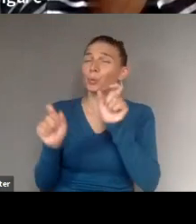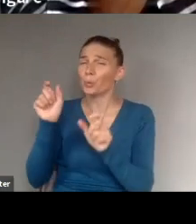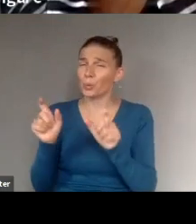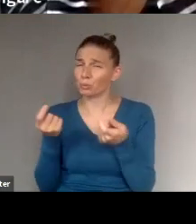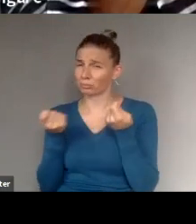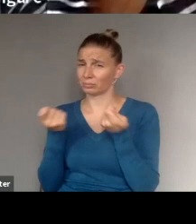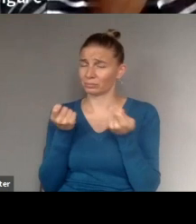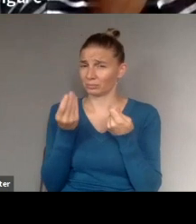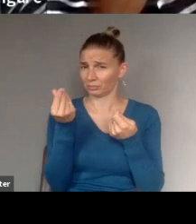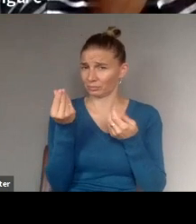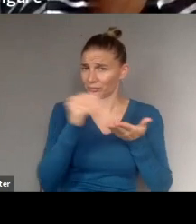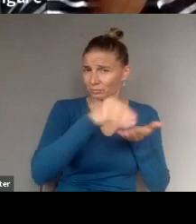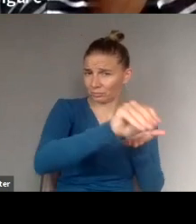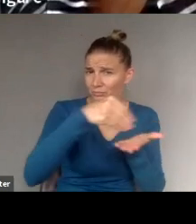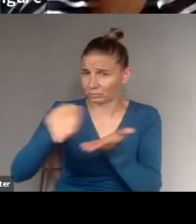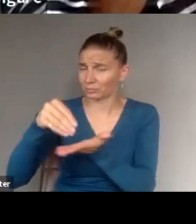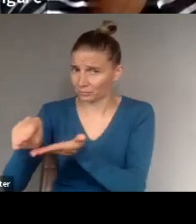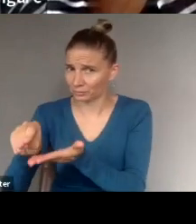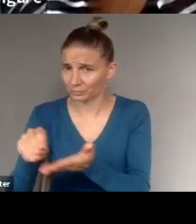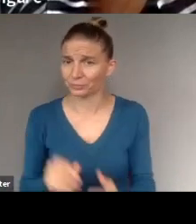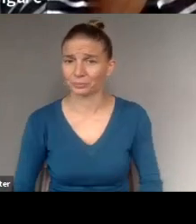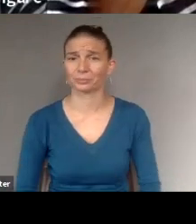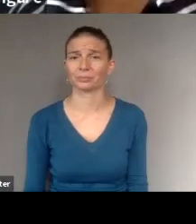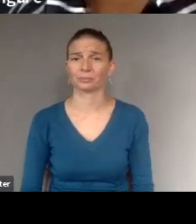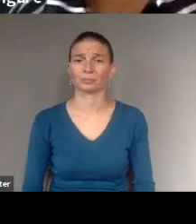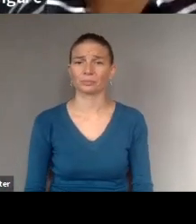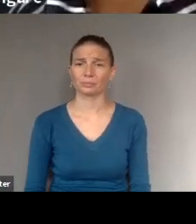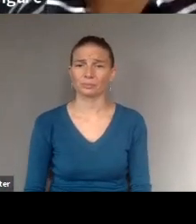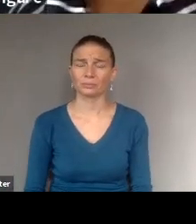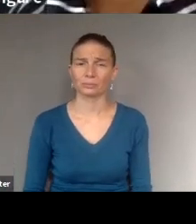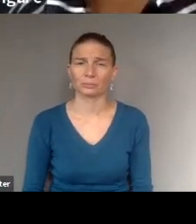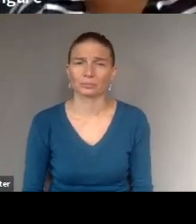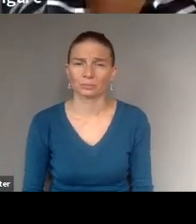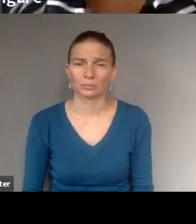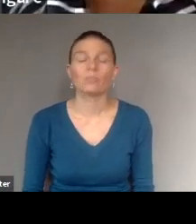Then data validation for this was used using national safety-net programmes